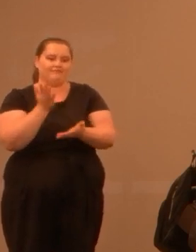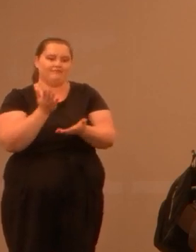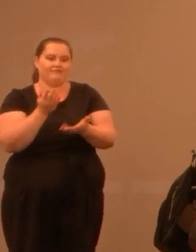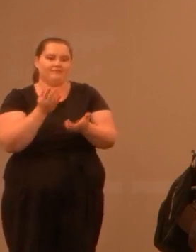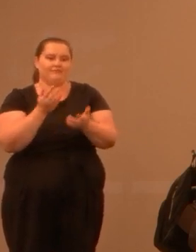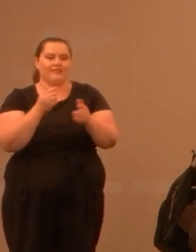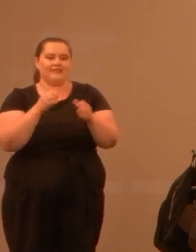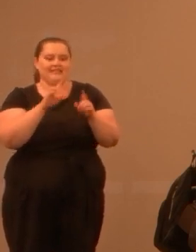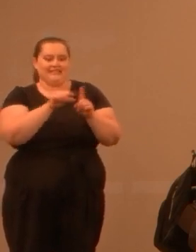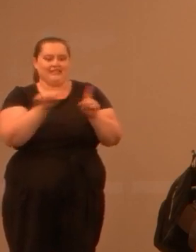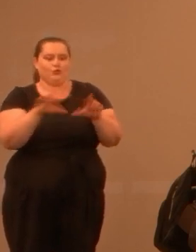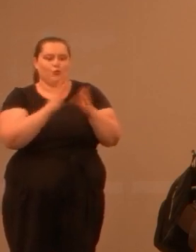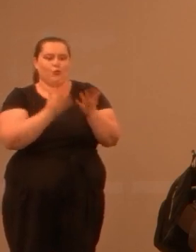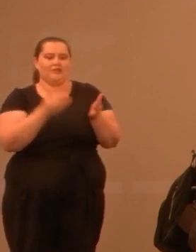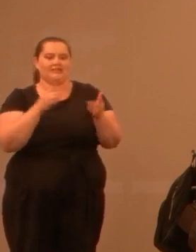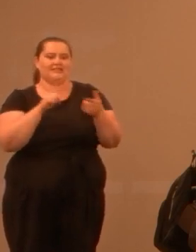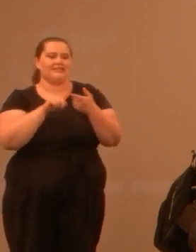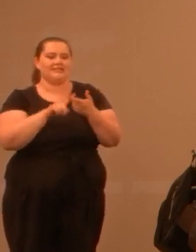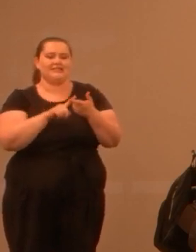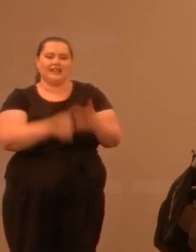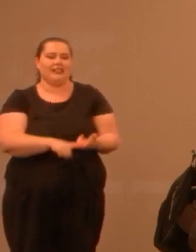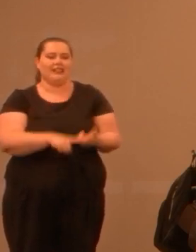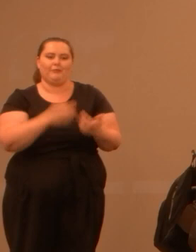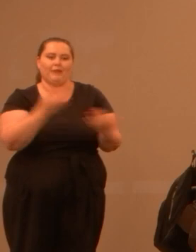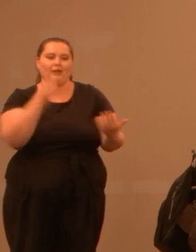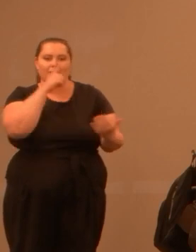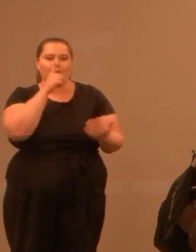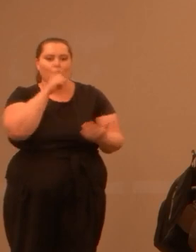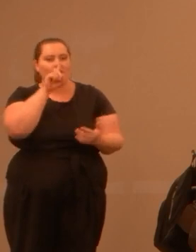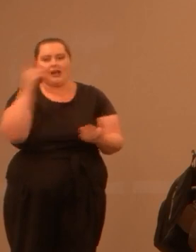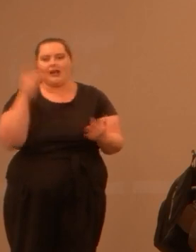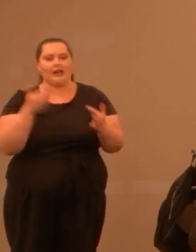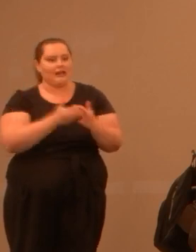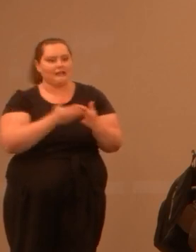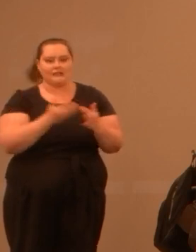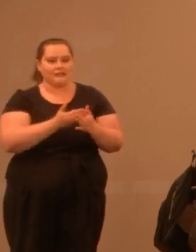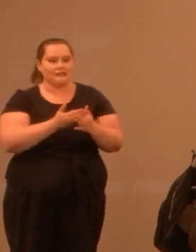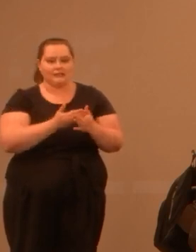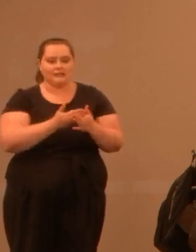inaccessible for many people. The Global Awareness, Accessibility